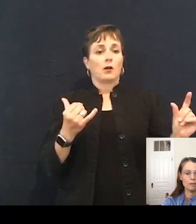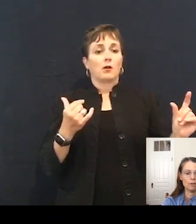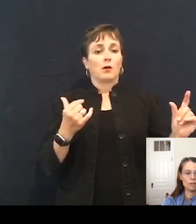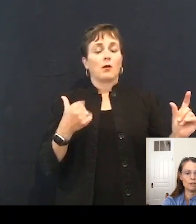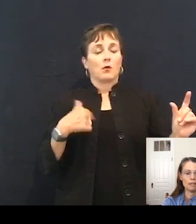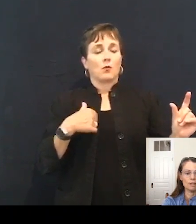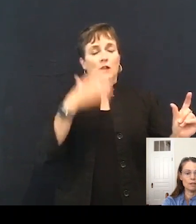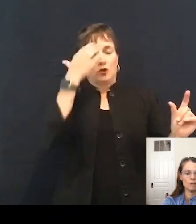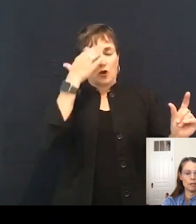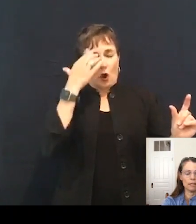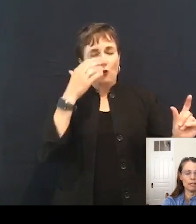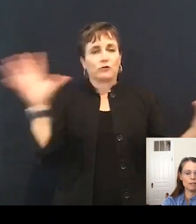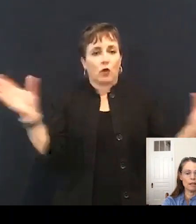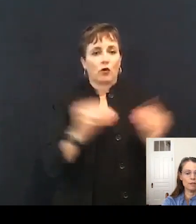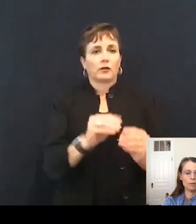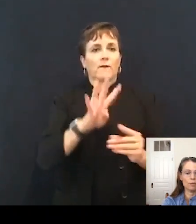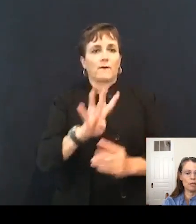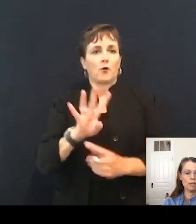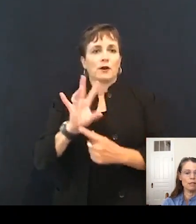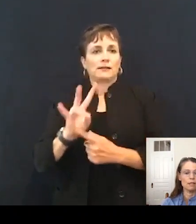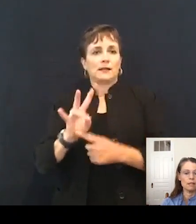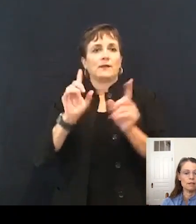You can see here on exon 3,